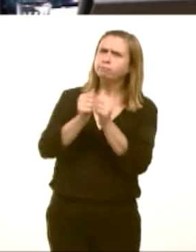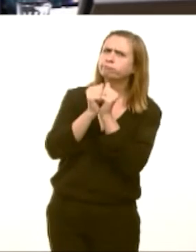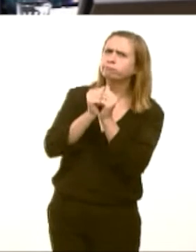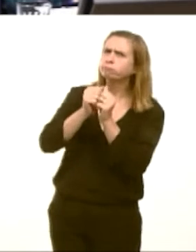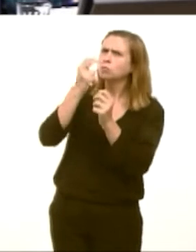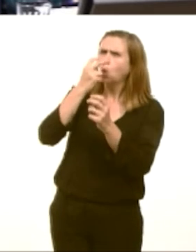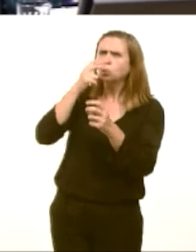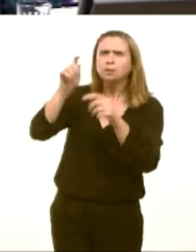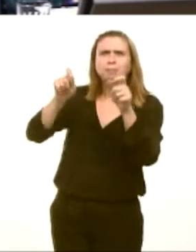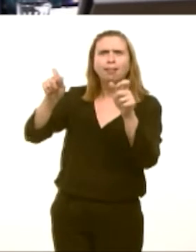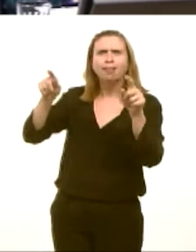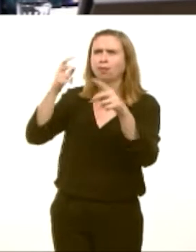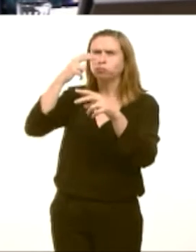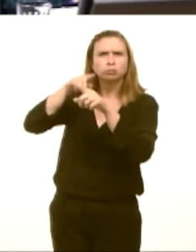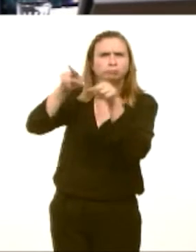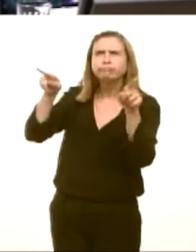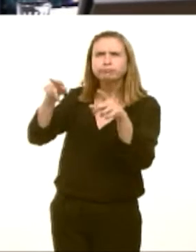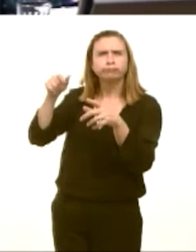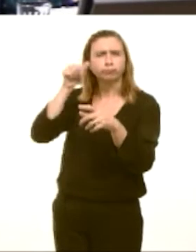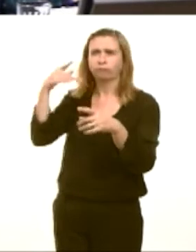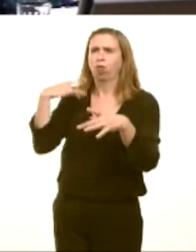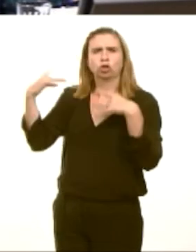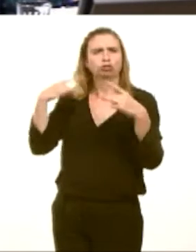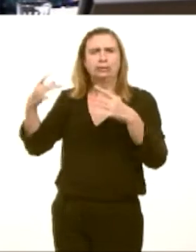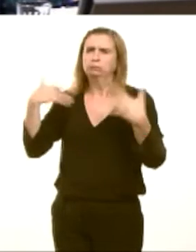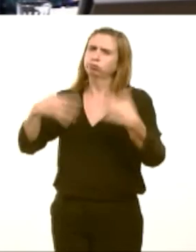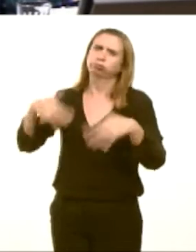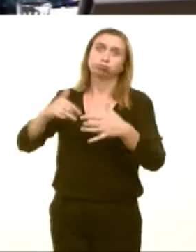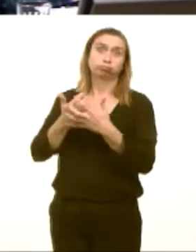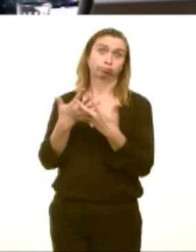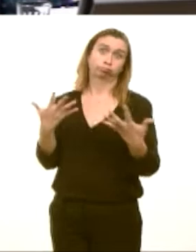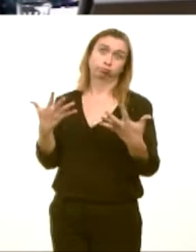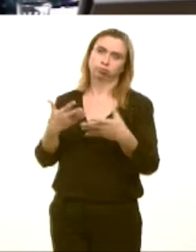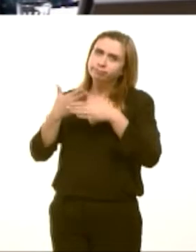We know that they make up a substantial number of volunteers in the community who do a lot of good work.